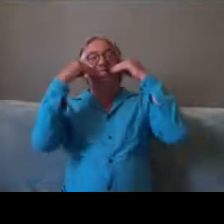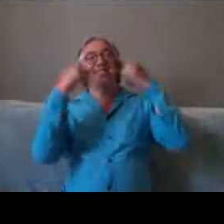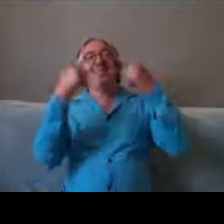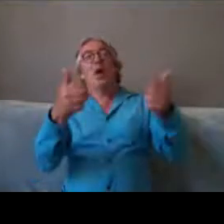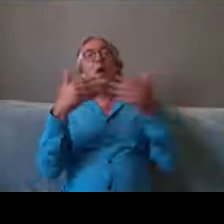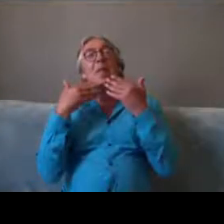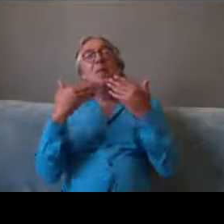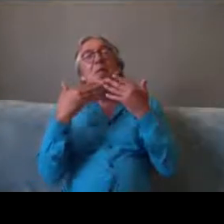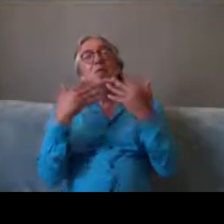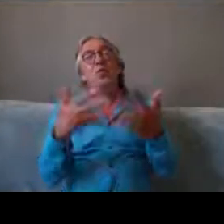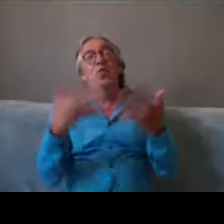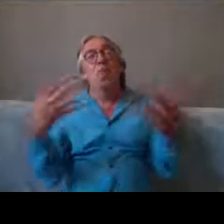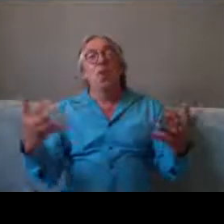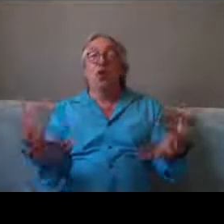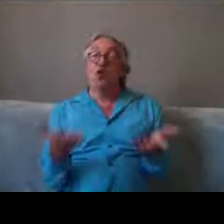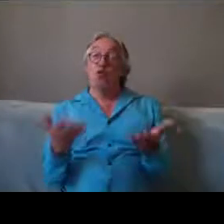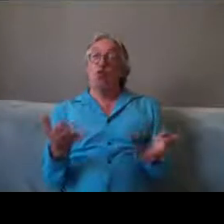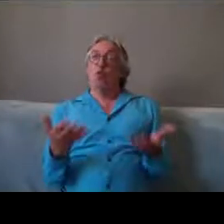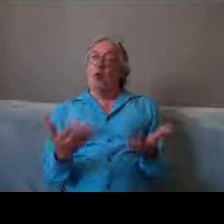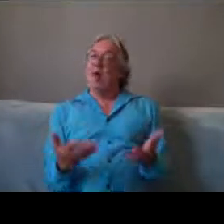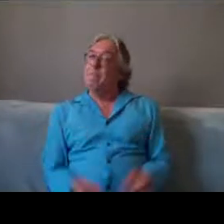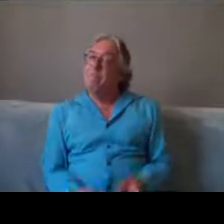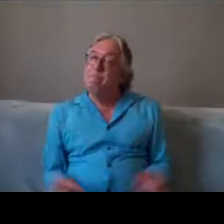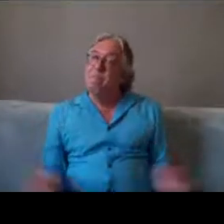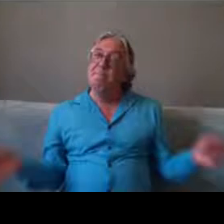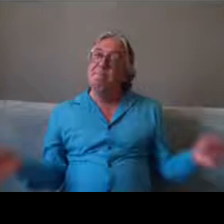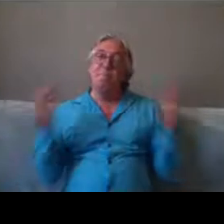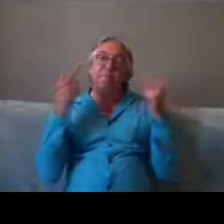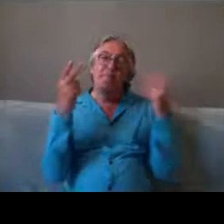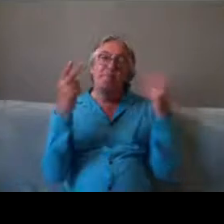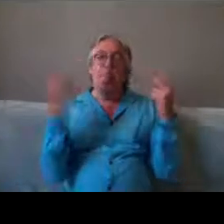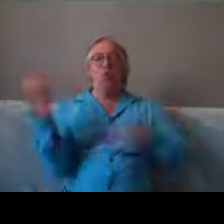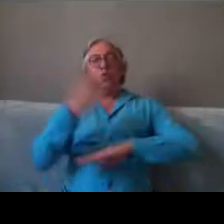to watch it again at another time whenever you wish.